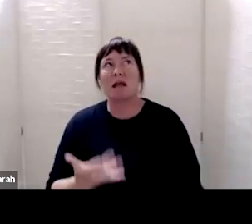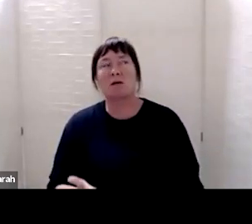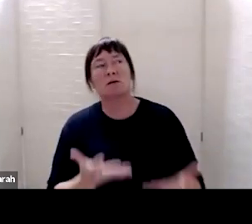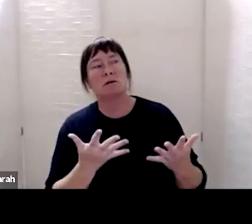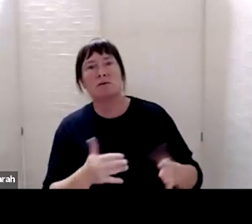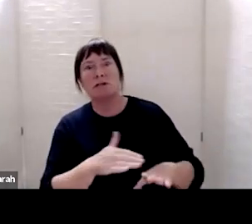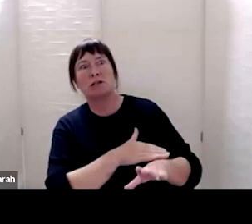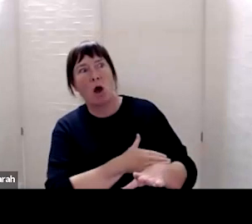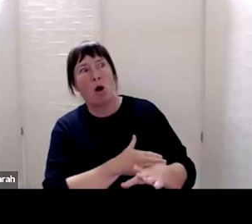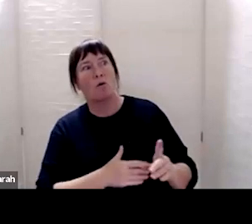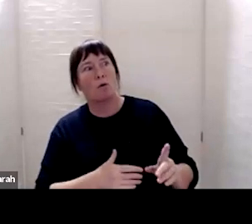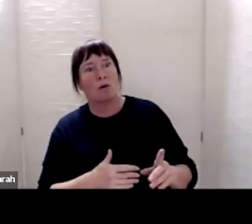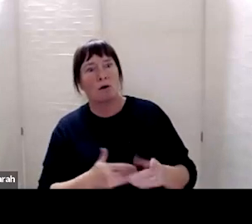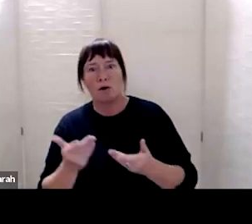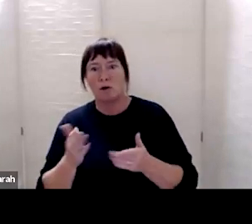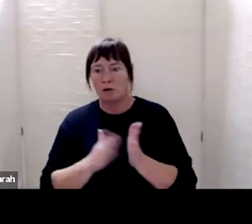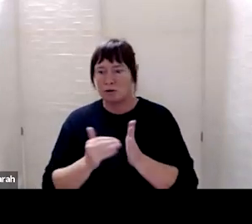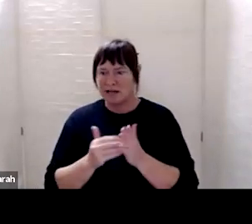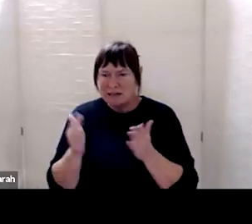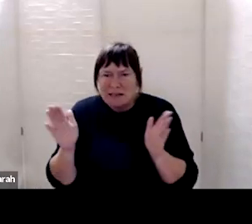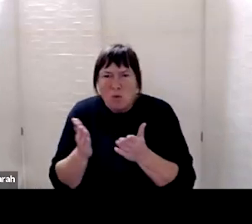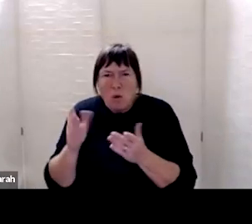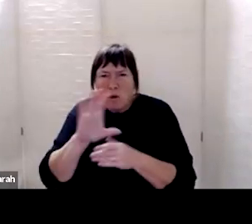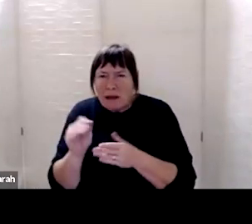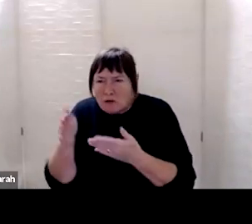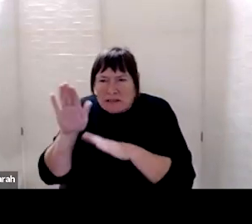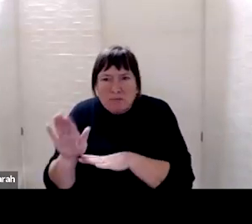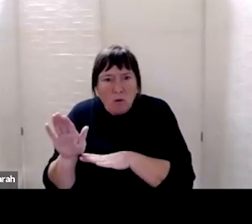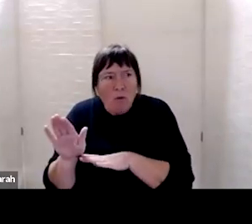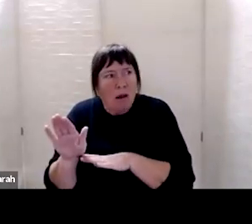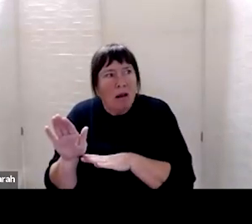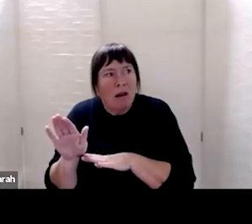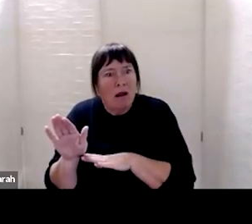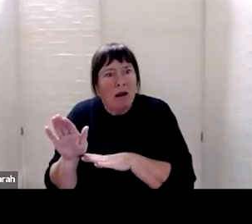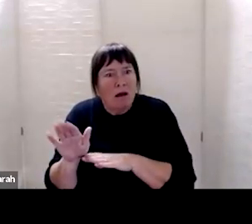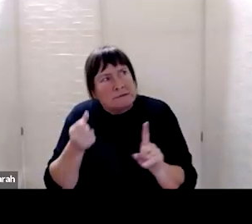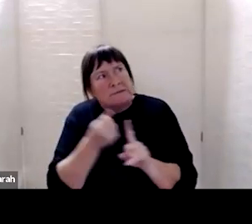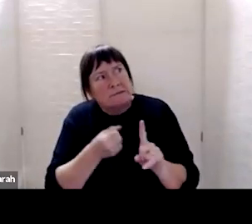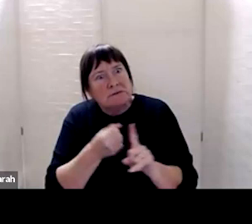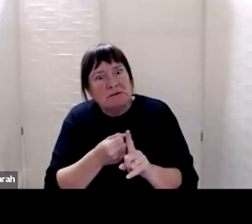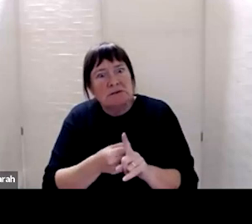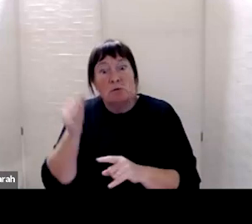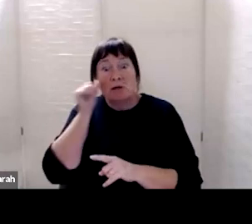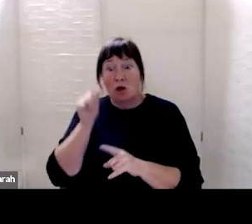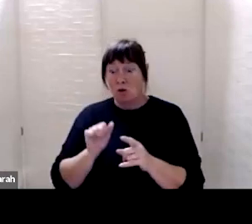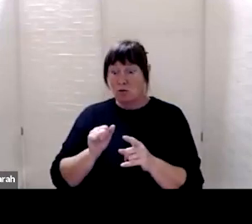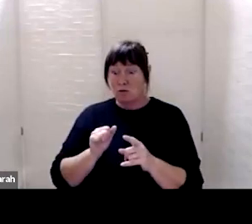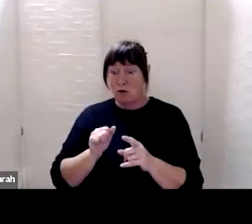We’re only a little country. We know that the uptake of Carer support since flexibility was introduced through Whaikaha